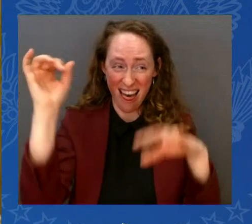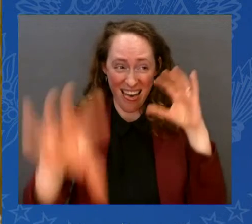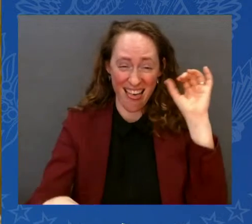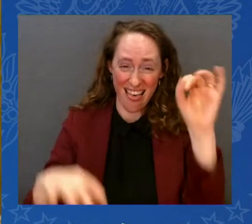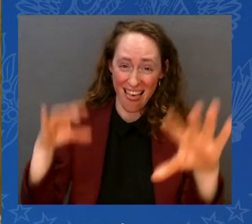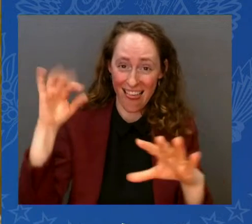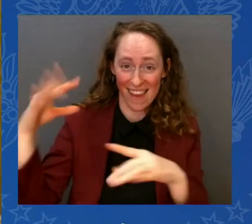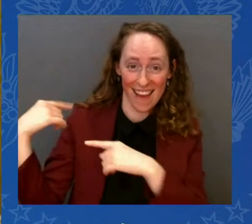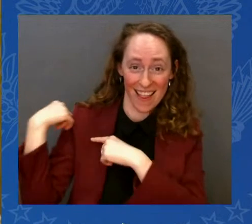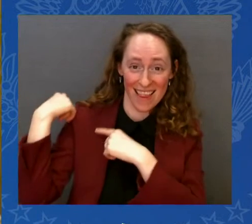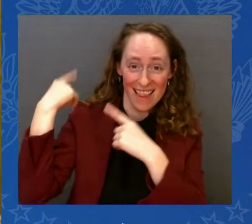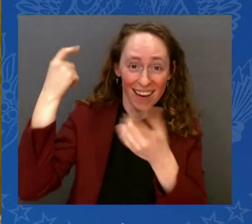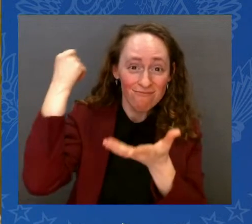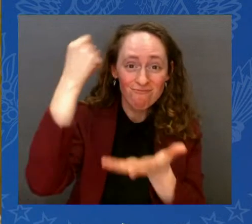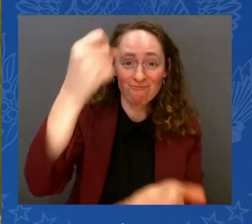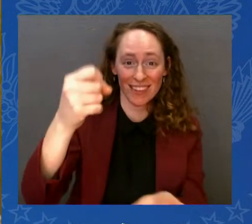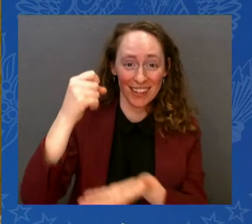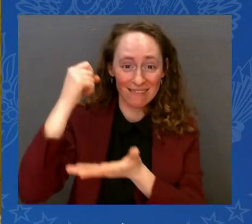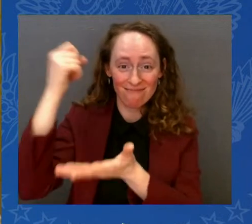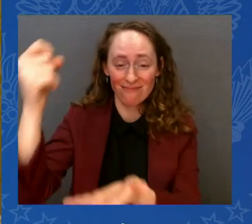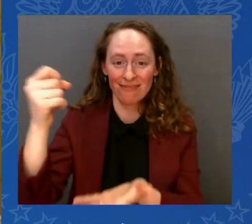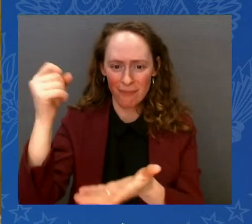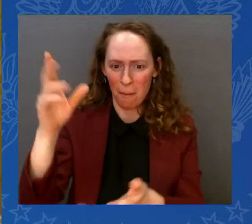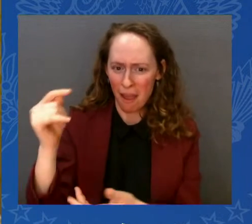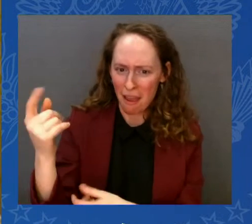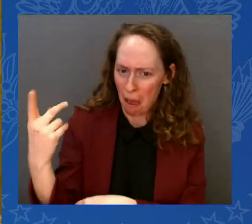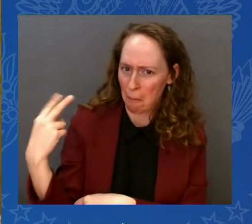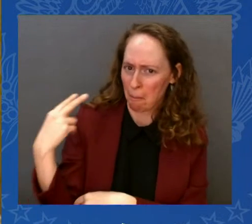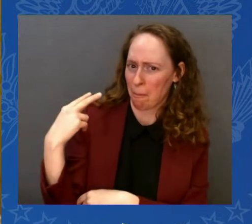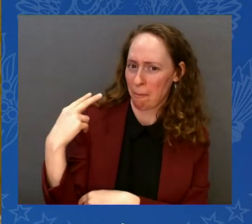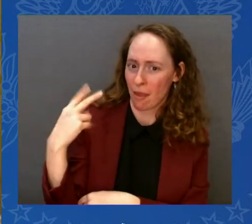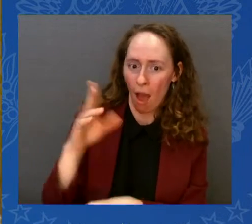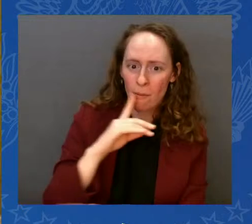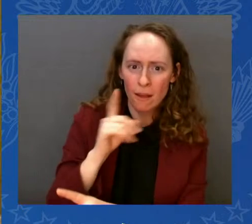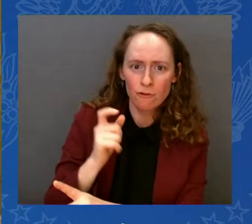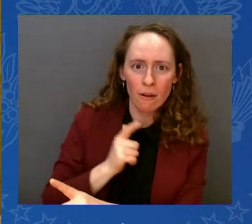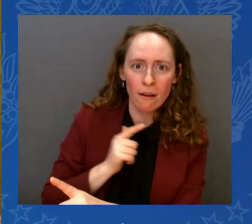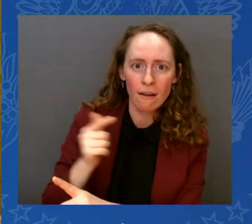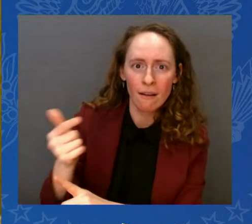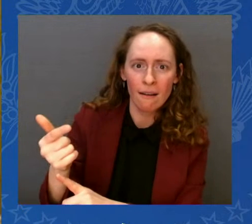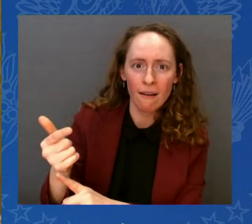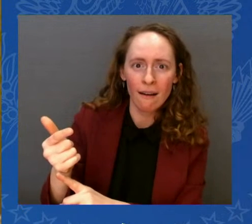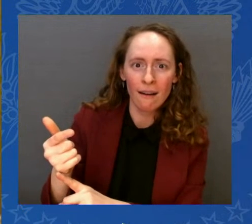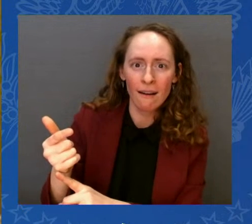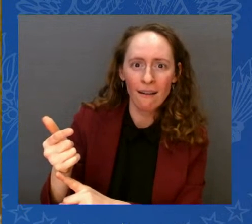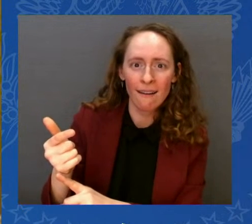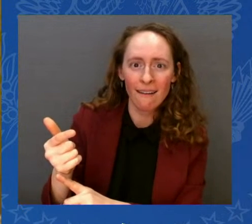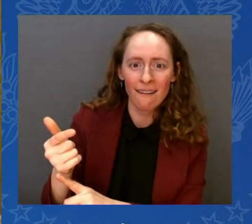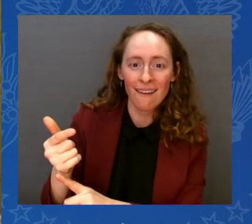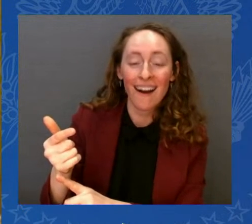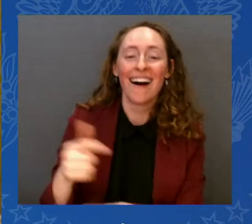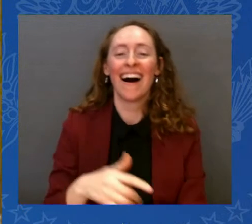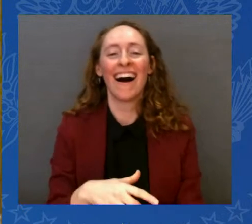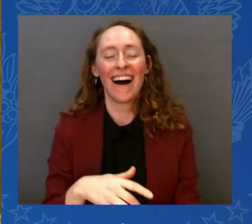And I'm going to turn it over to you. Ms. Rodriguez: Thank you, Mr. President -- The President: And then, eventually, I'm going to say something to you. Okay?